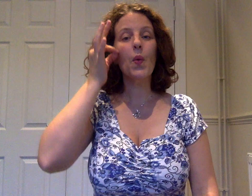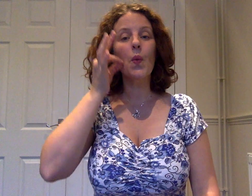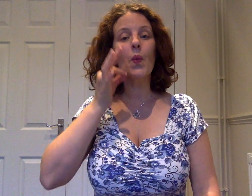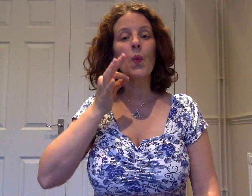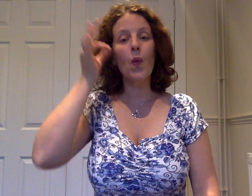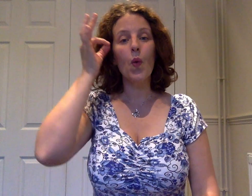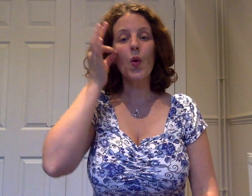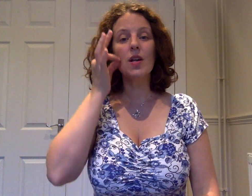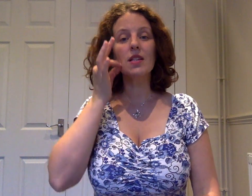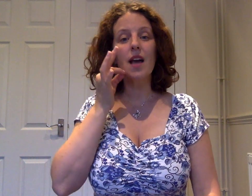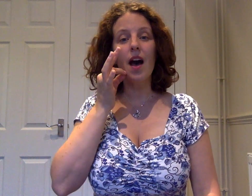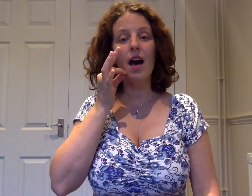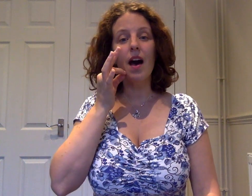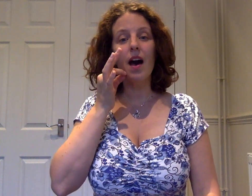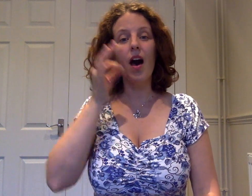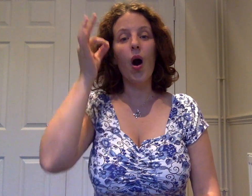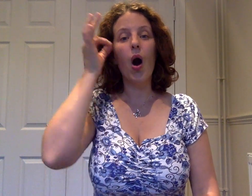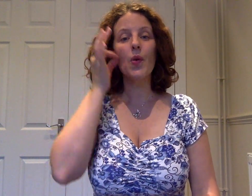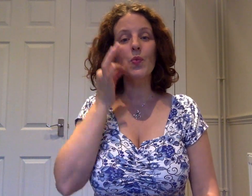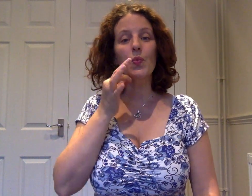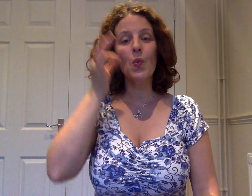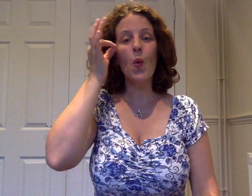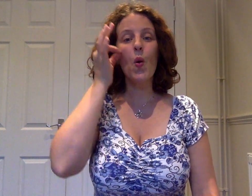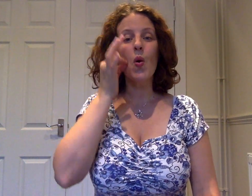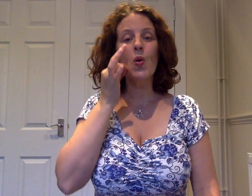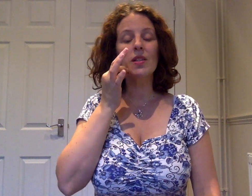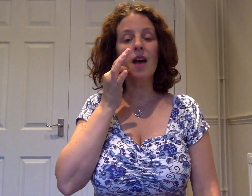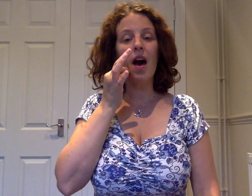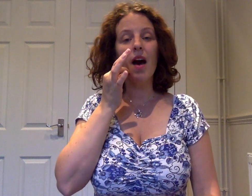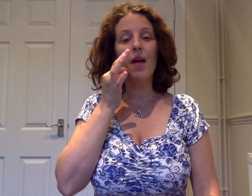Water